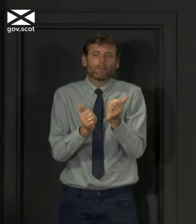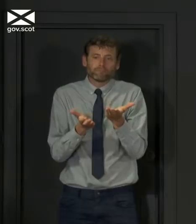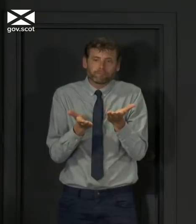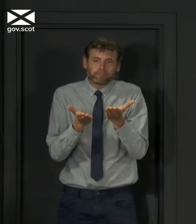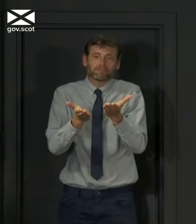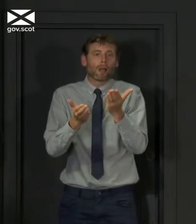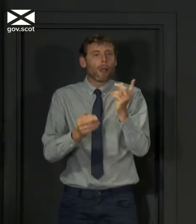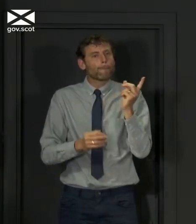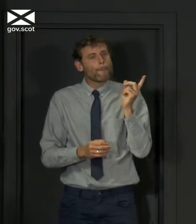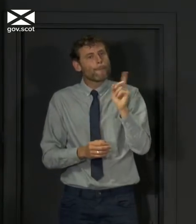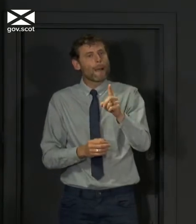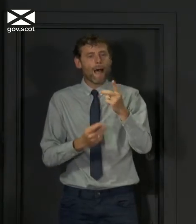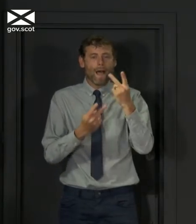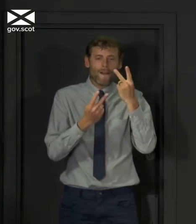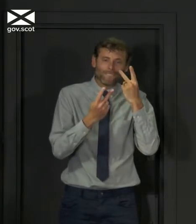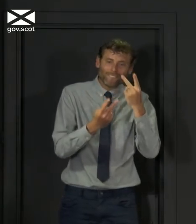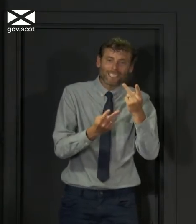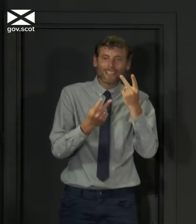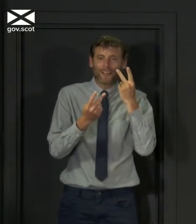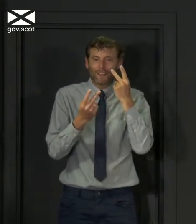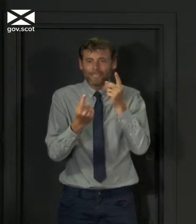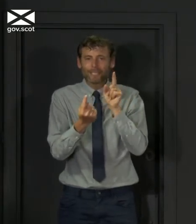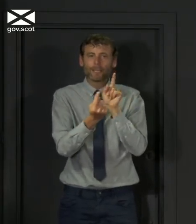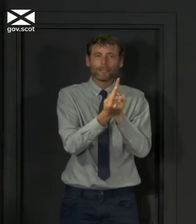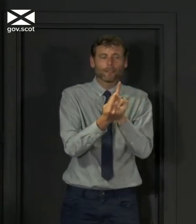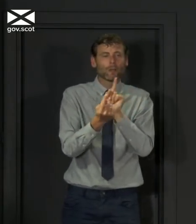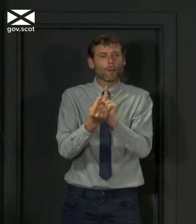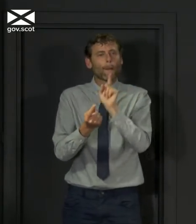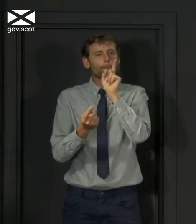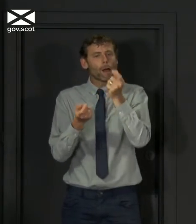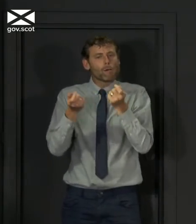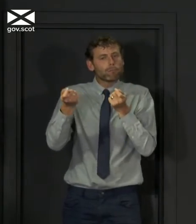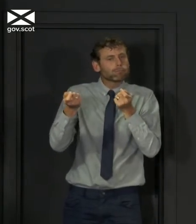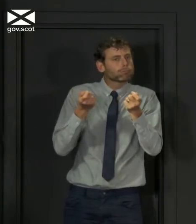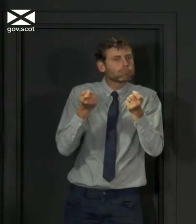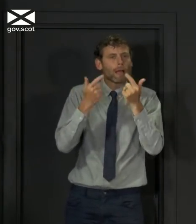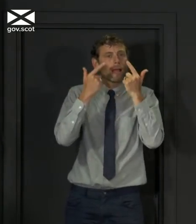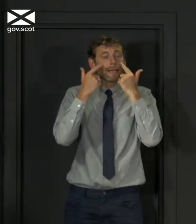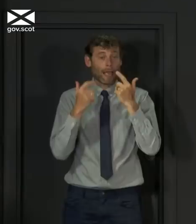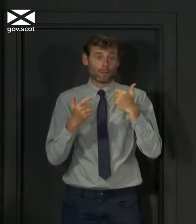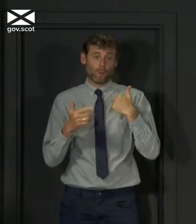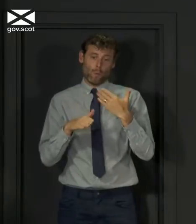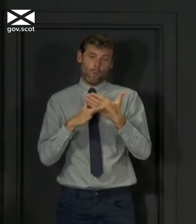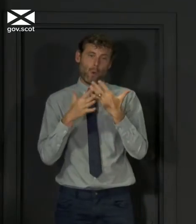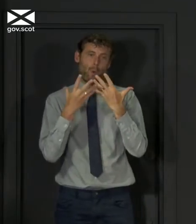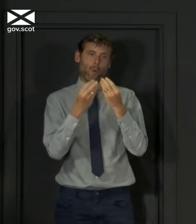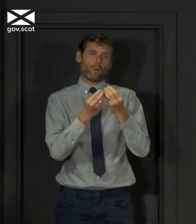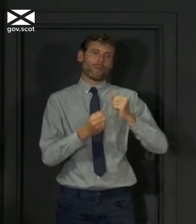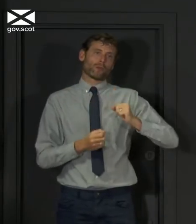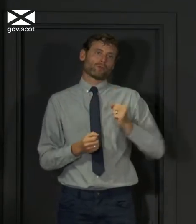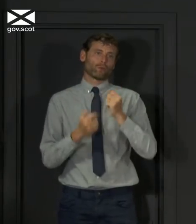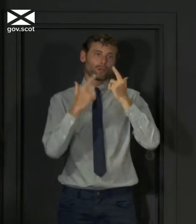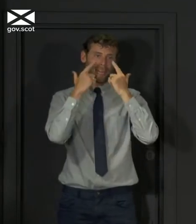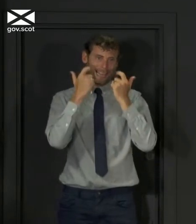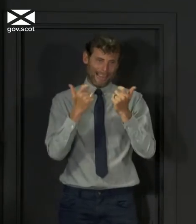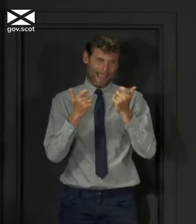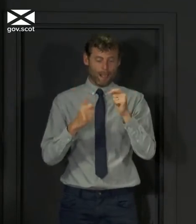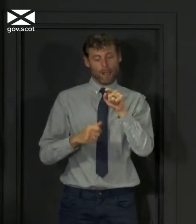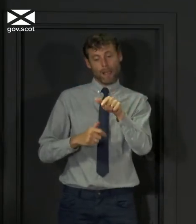the Health Secretary does on a weekly basis, with Scottish Care about how we continue to support the care home sector and those within it as we continue to recover from what has